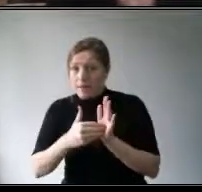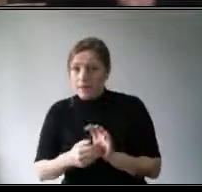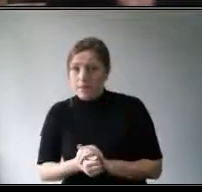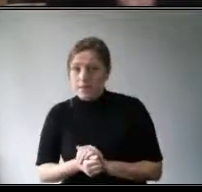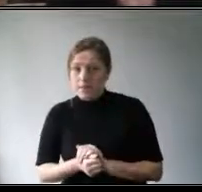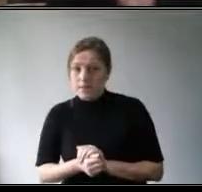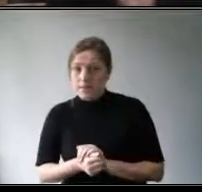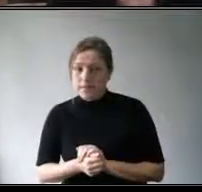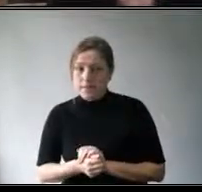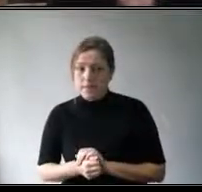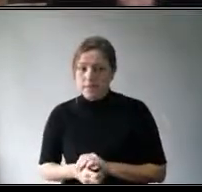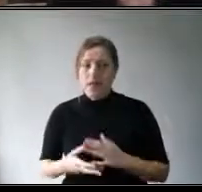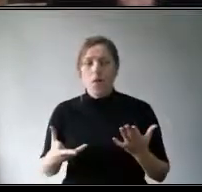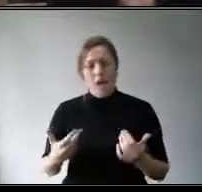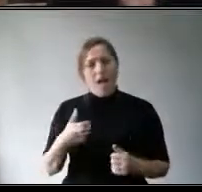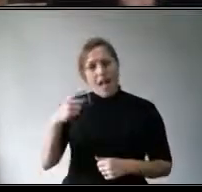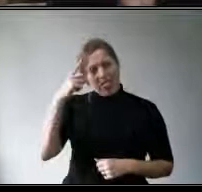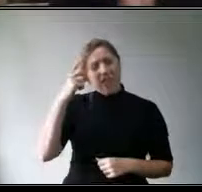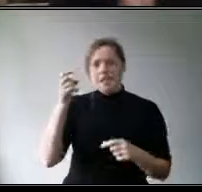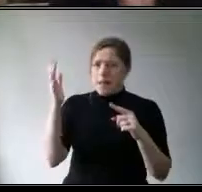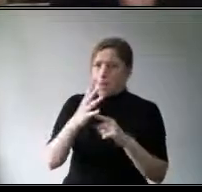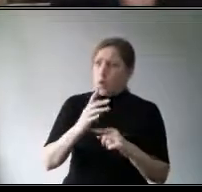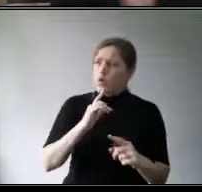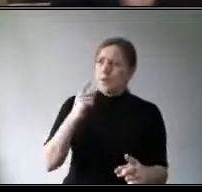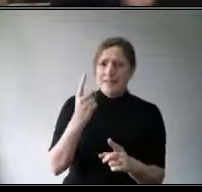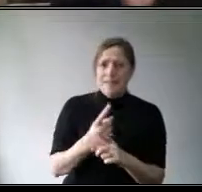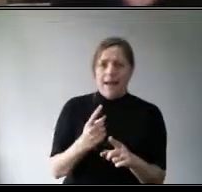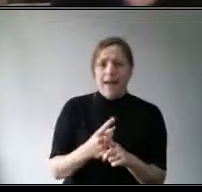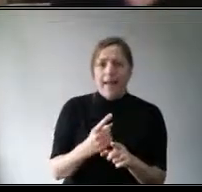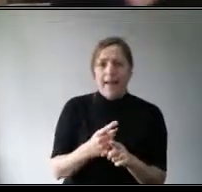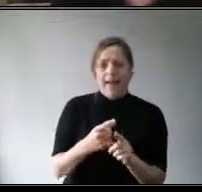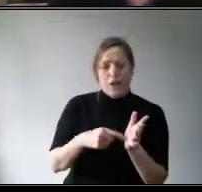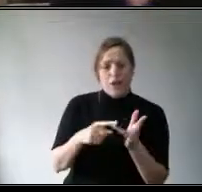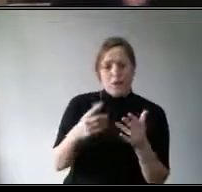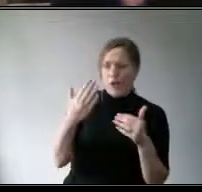really important to say to interns because they're often on the beginning of their career journey um